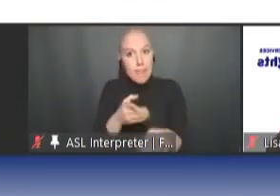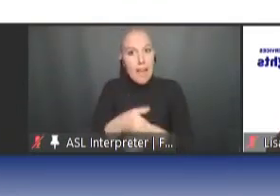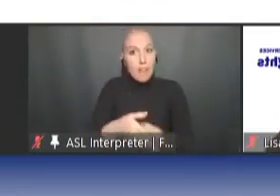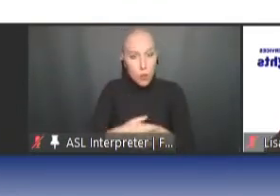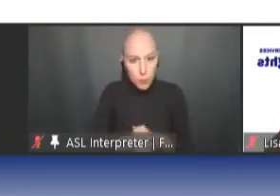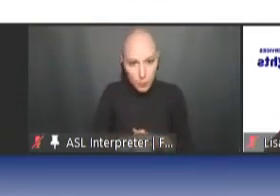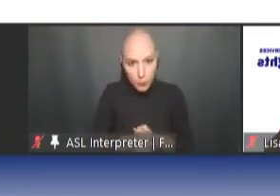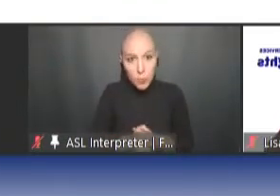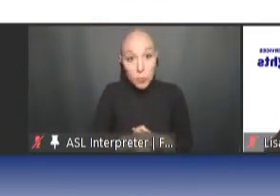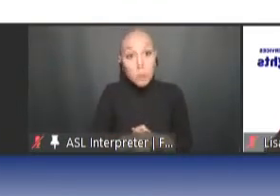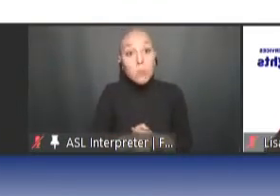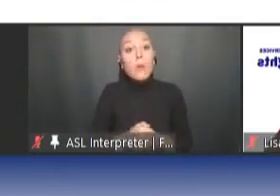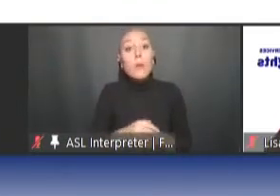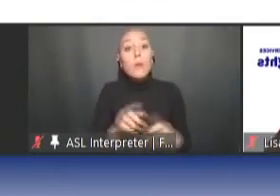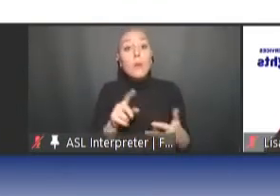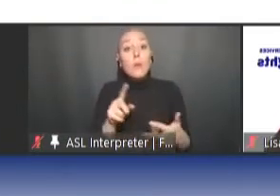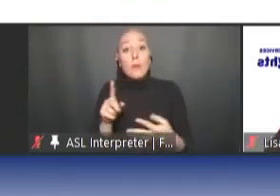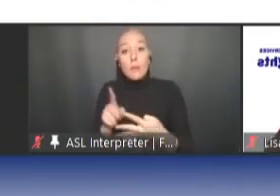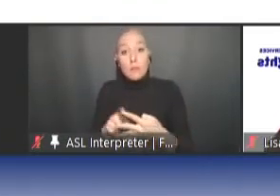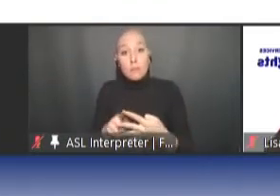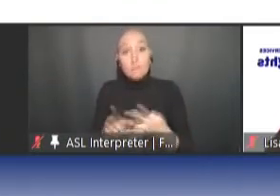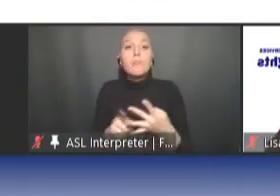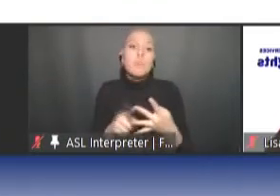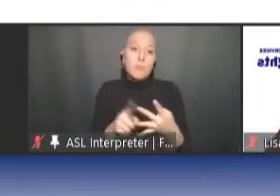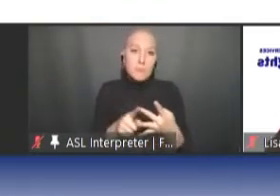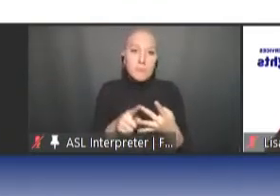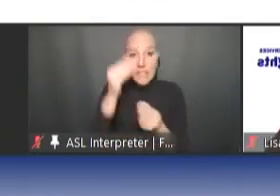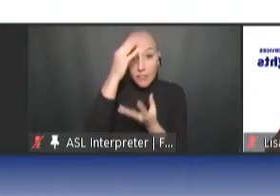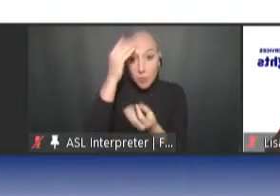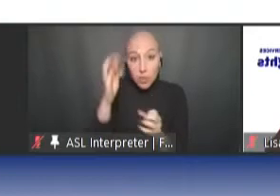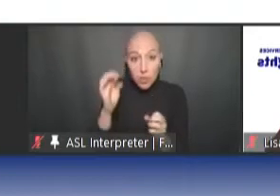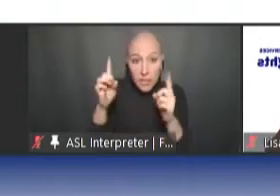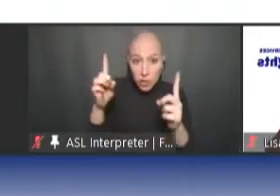work supporting awareness campaigns for the broader community. And third, employers can